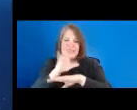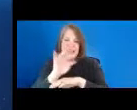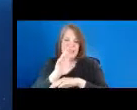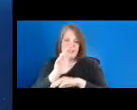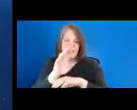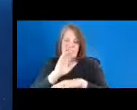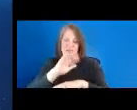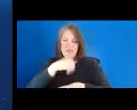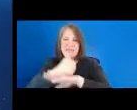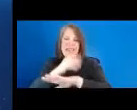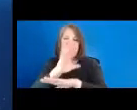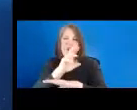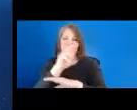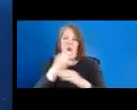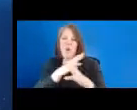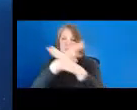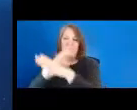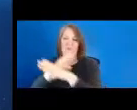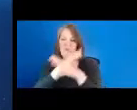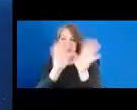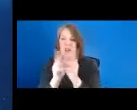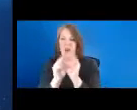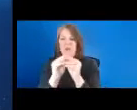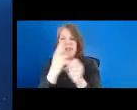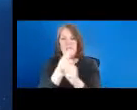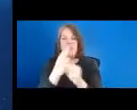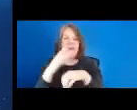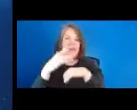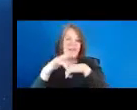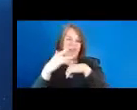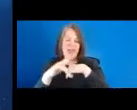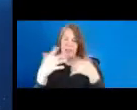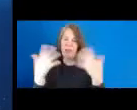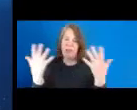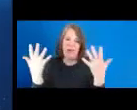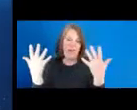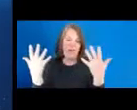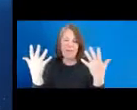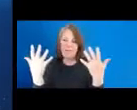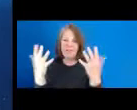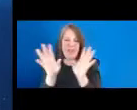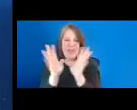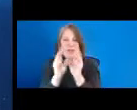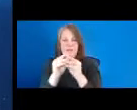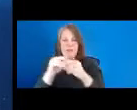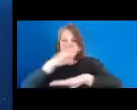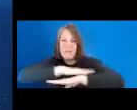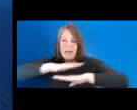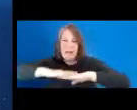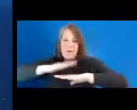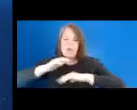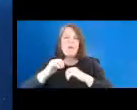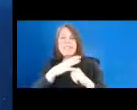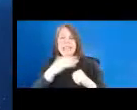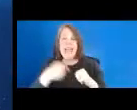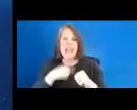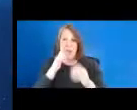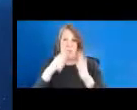using any of the available meeting platforms, and I will show you how to do this in the